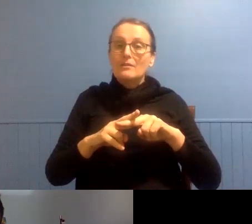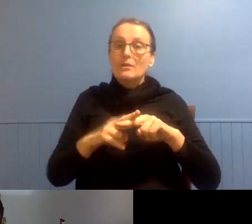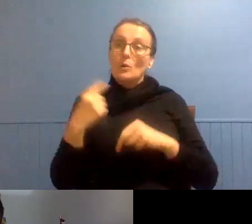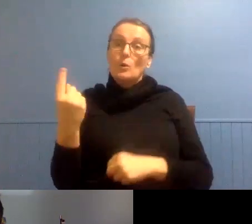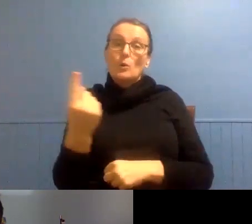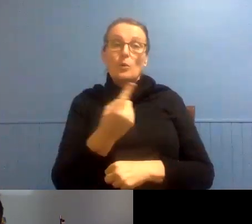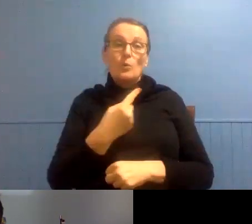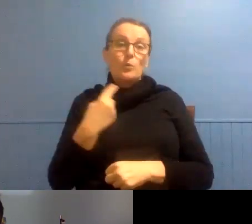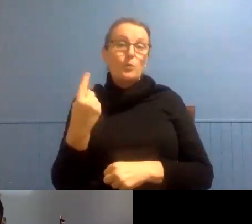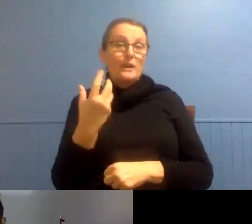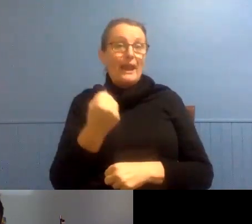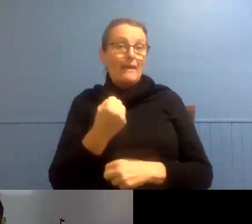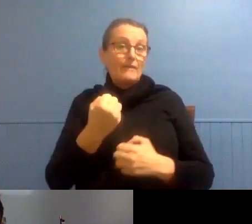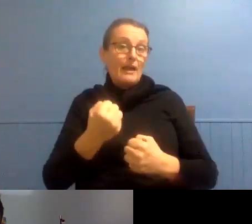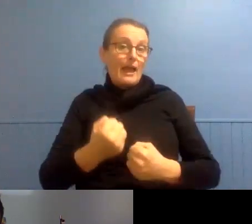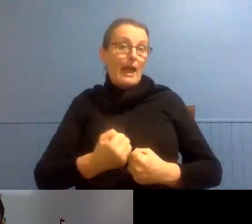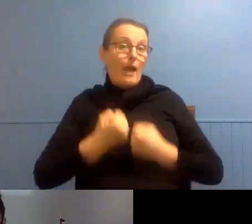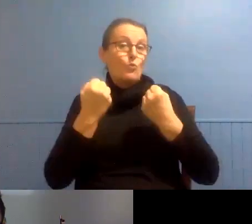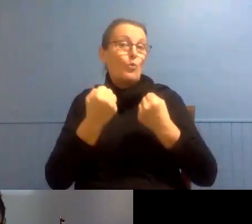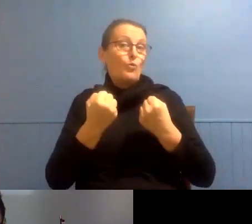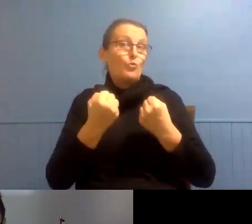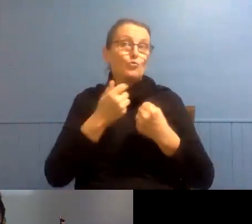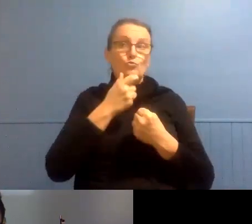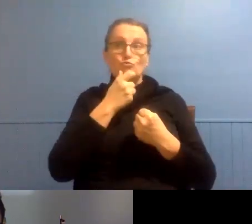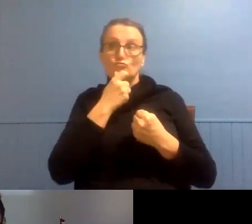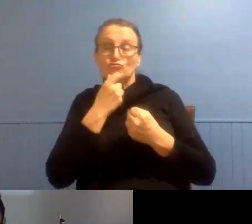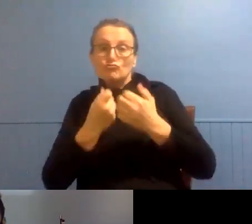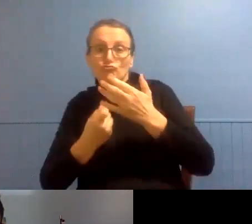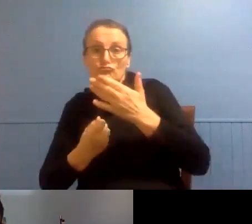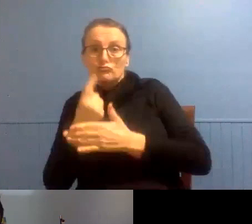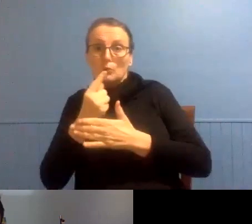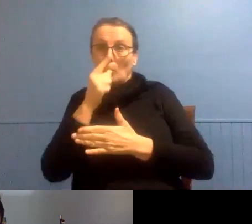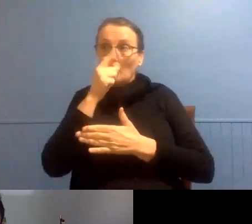our own opportunities to celebrate and to practise our cultures more